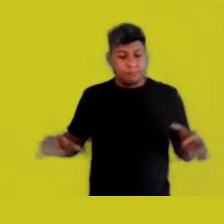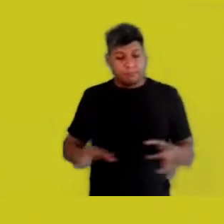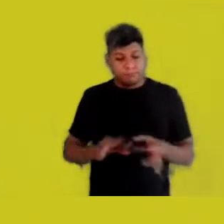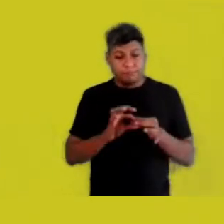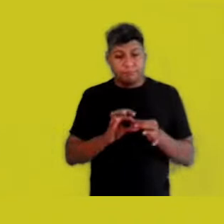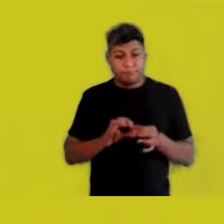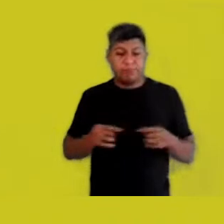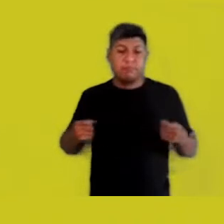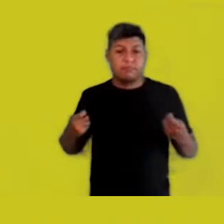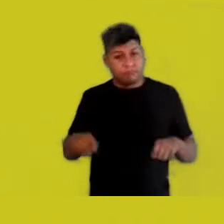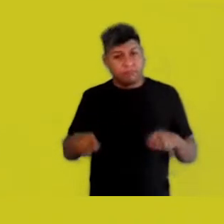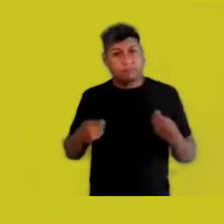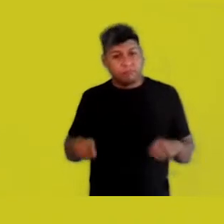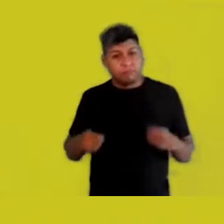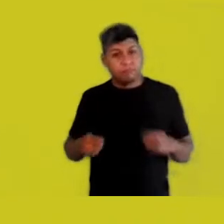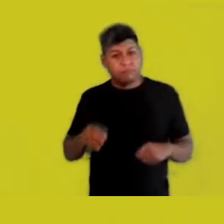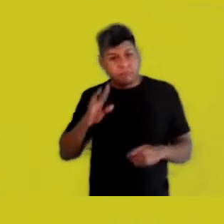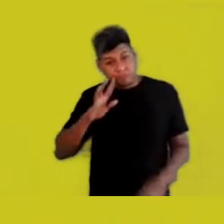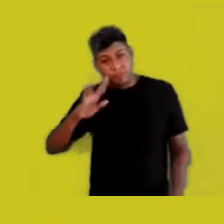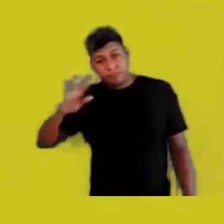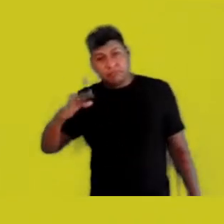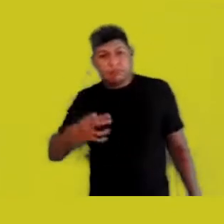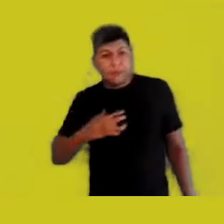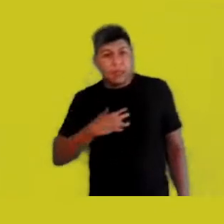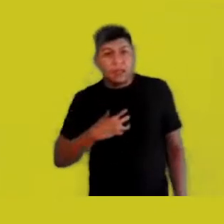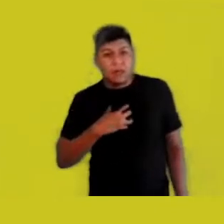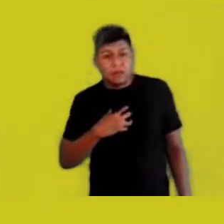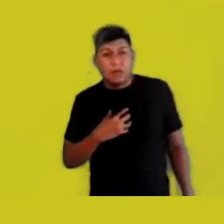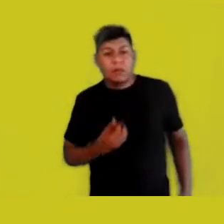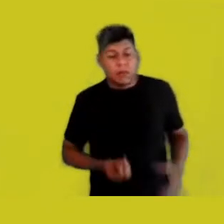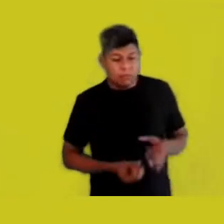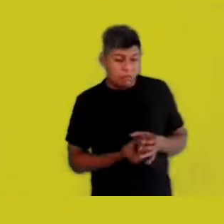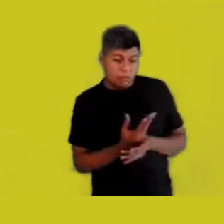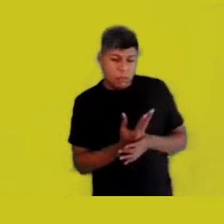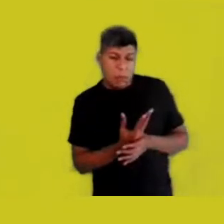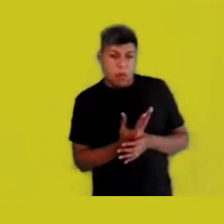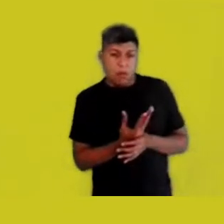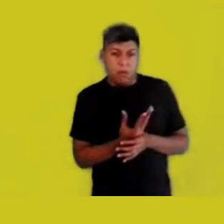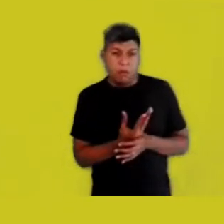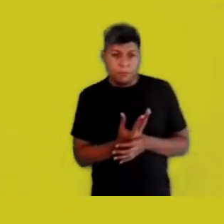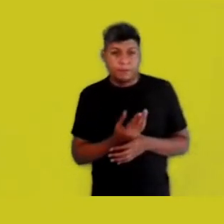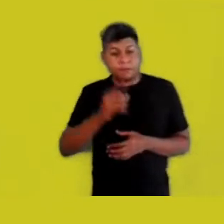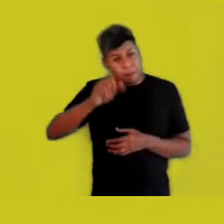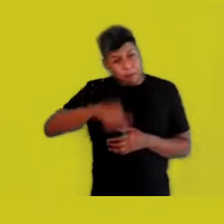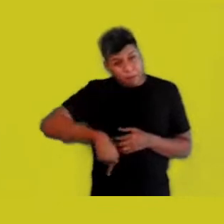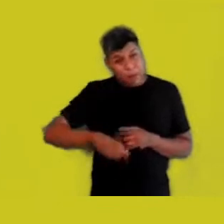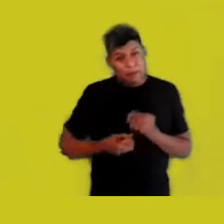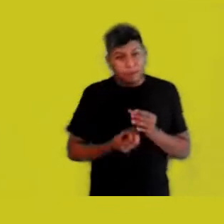to benefit them and multiply them. That’s what enchantment produces.